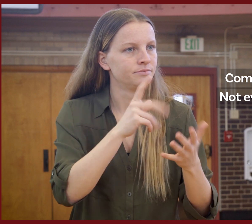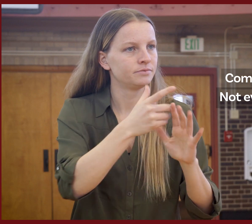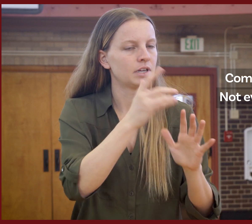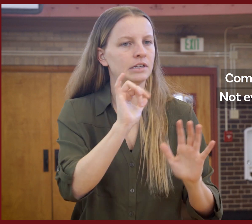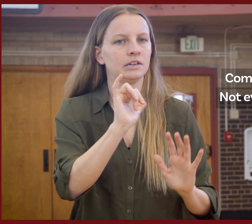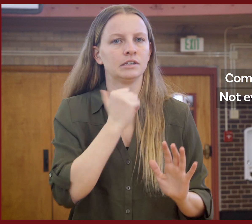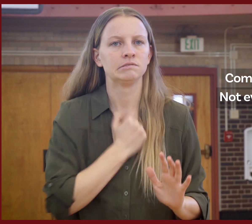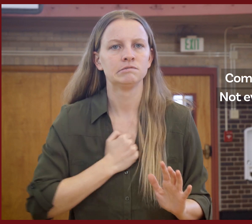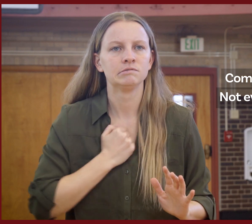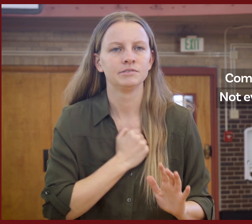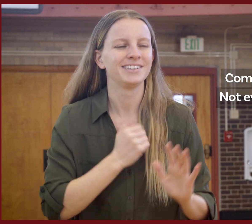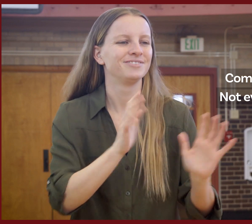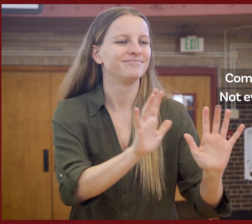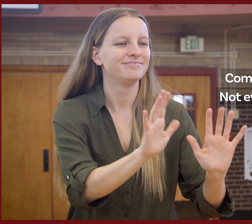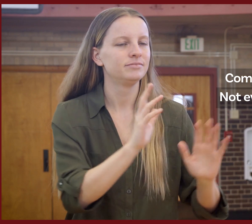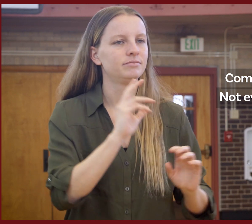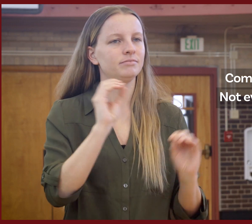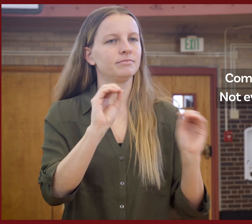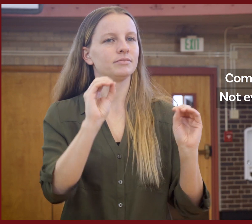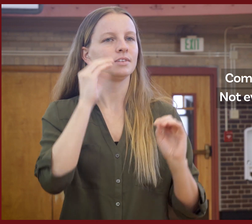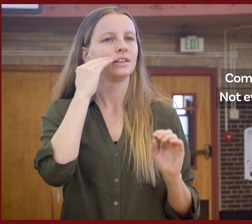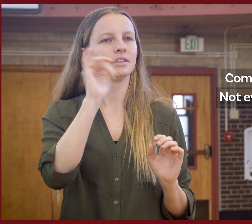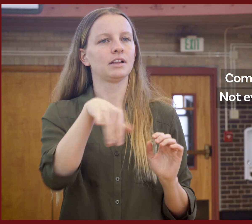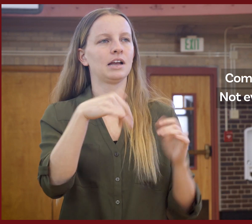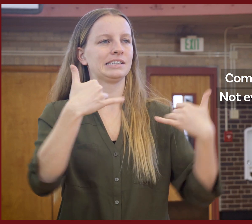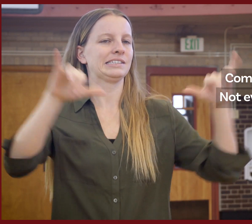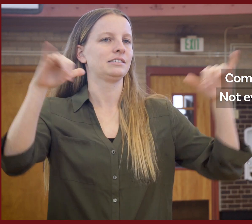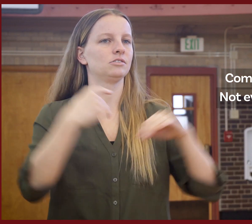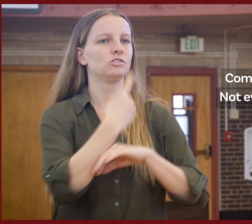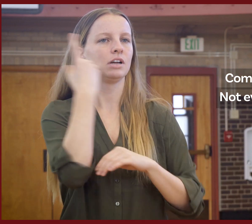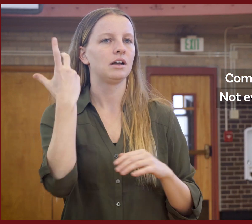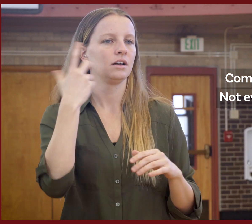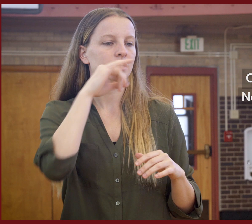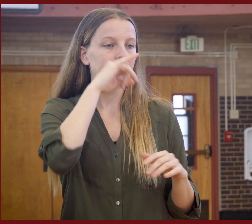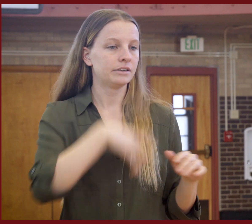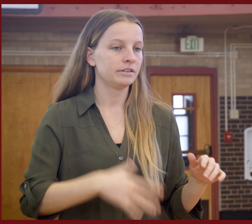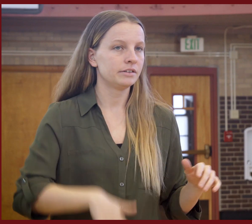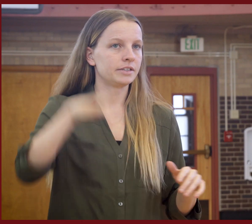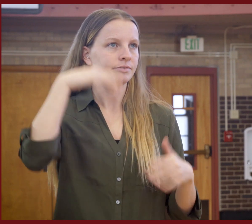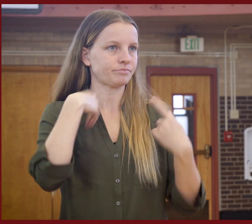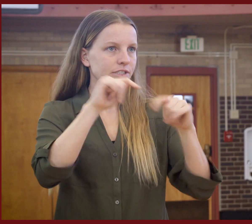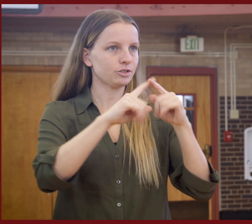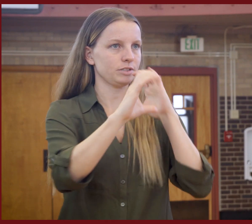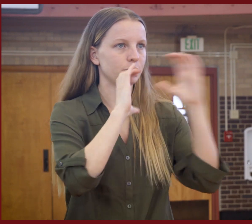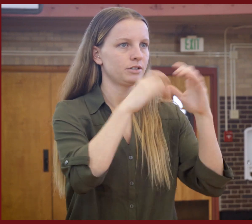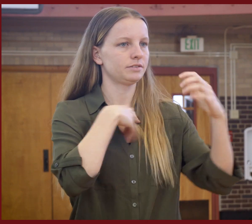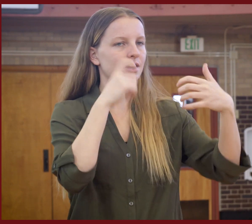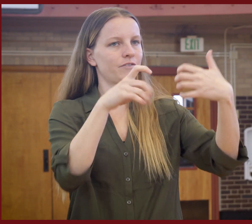I'm Deaf and then they're like, "Sorry." But that still happens today so growing up is